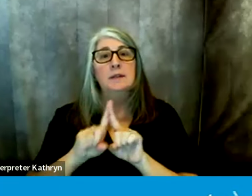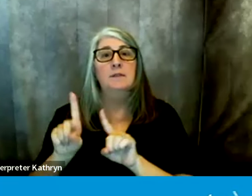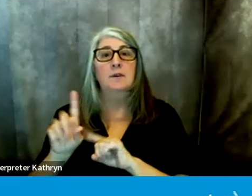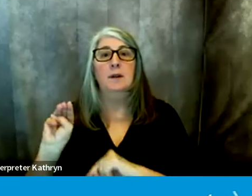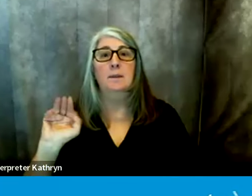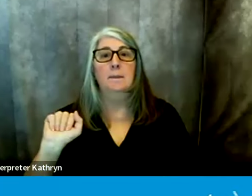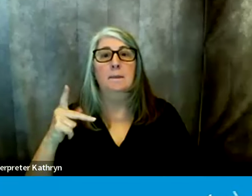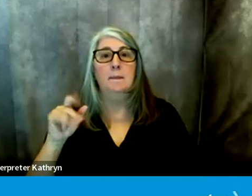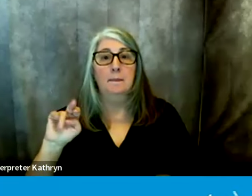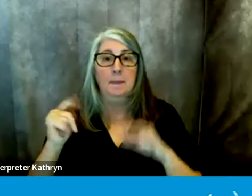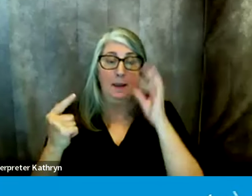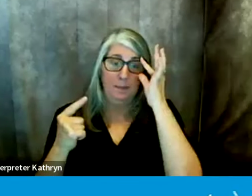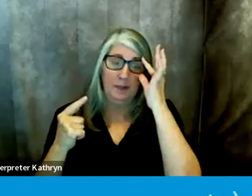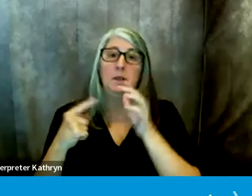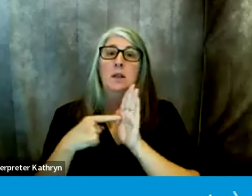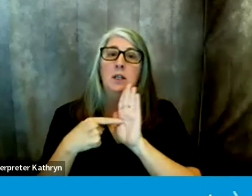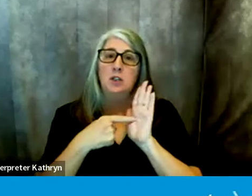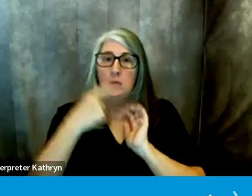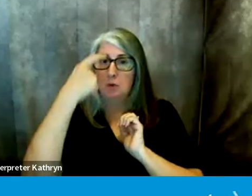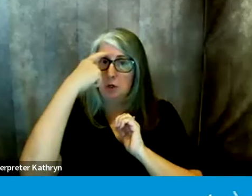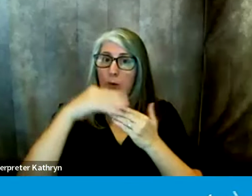which showed that neuroplasticity, which you also demonstrate.